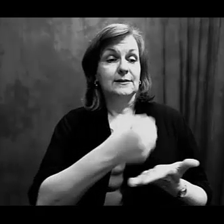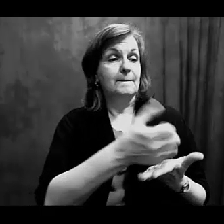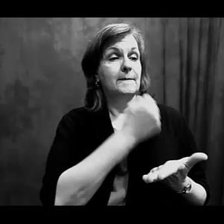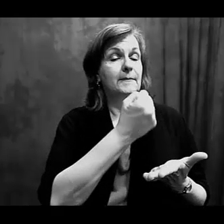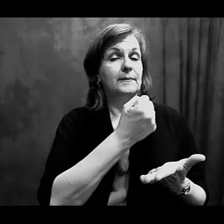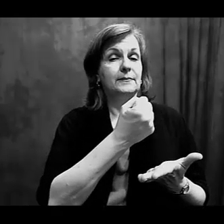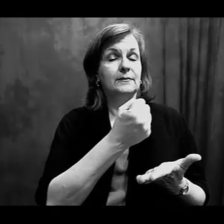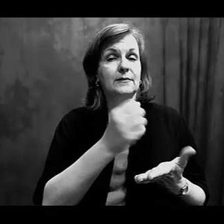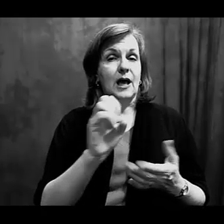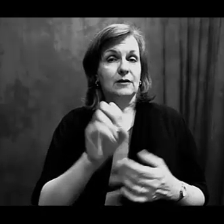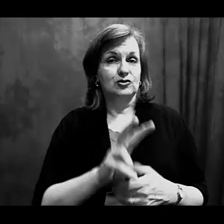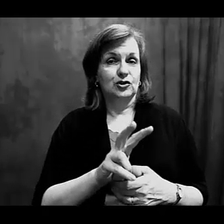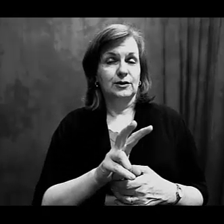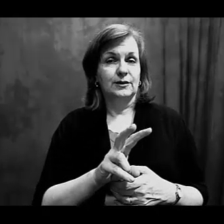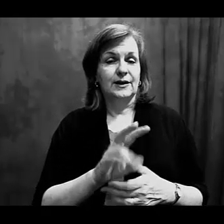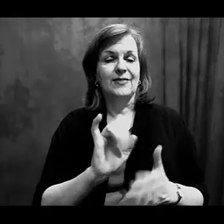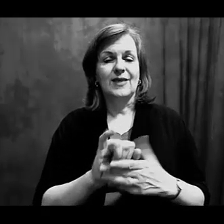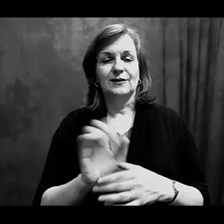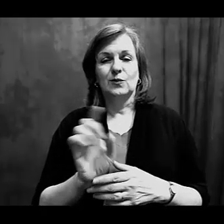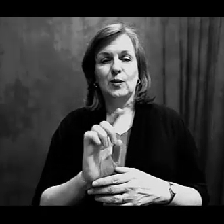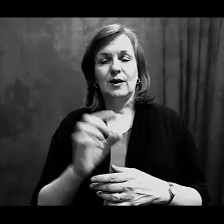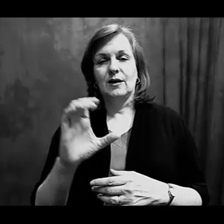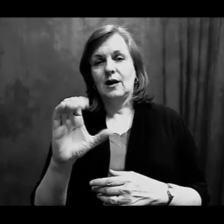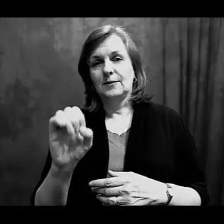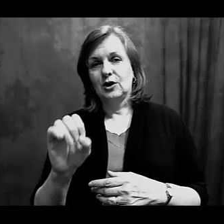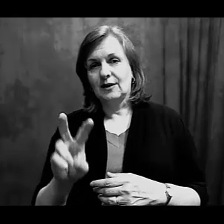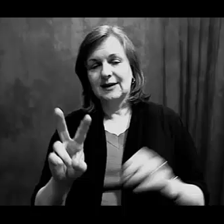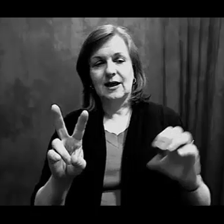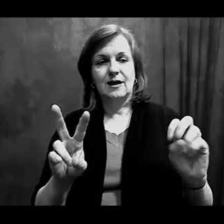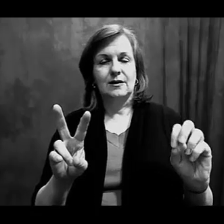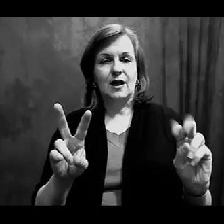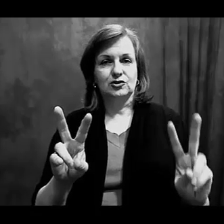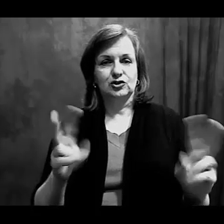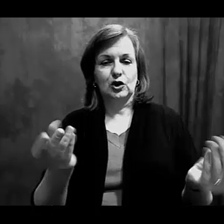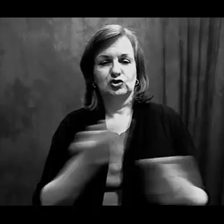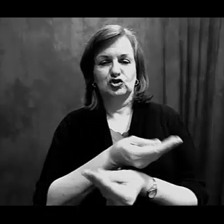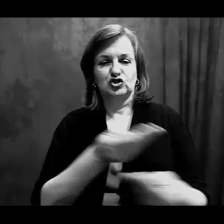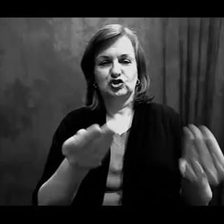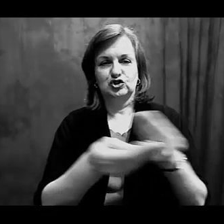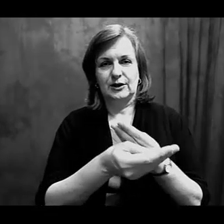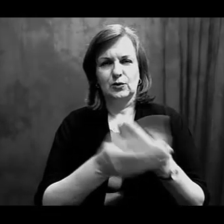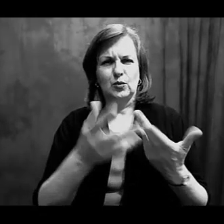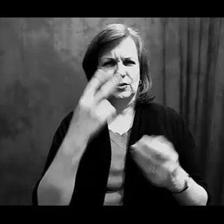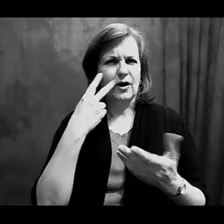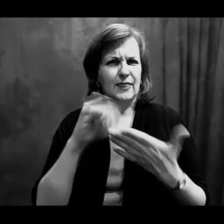because the gills are exchanging oxygen carbon dioxide with the water we saw that in the respiratory system